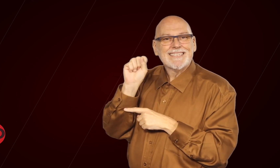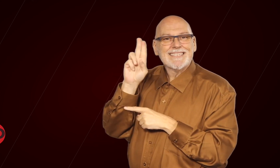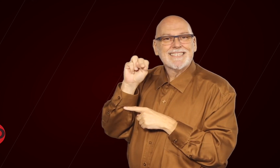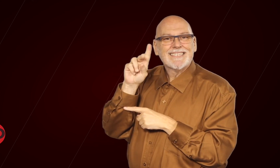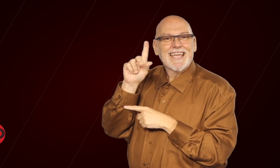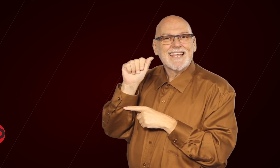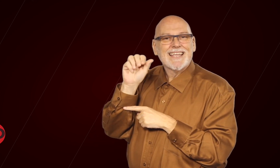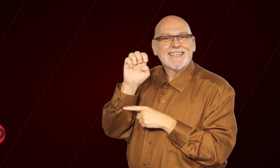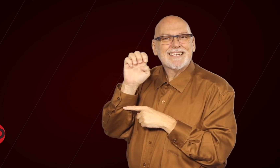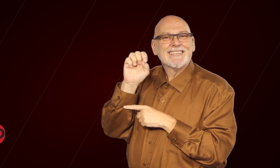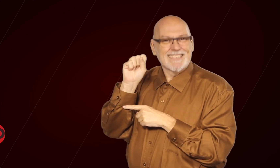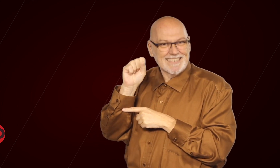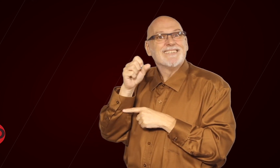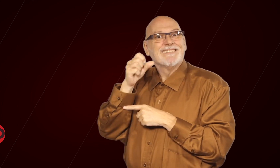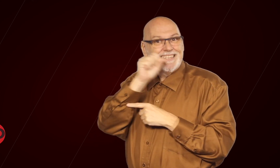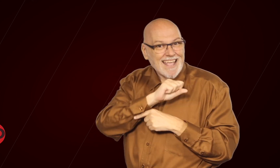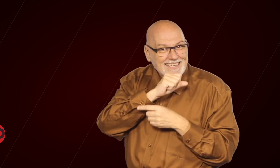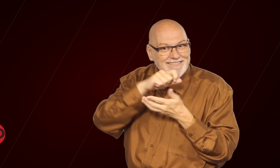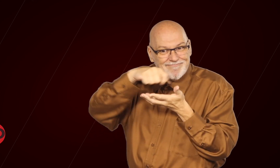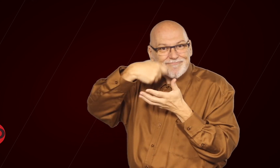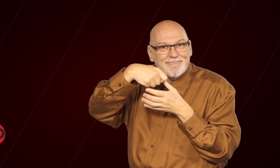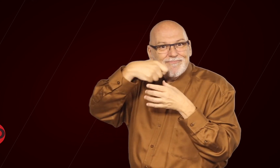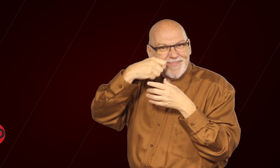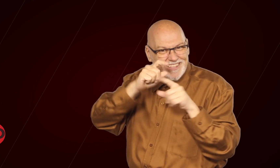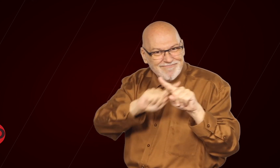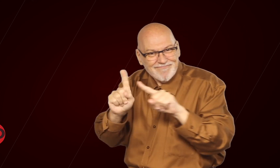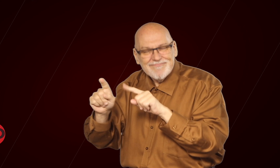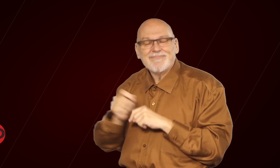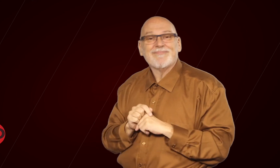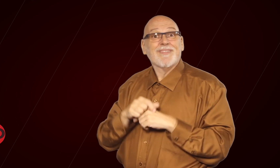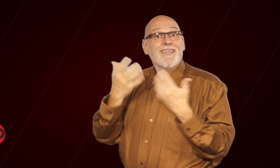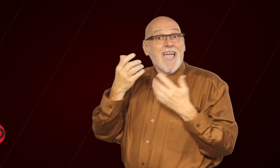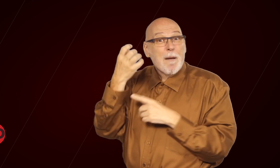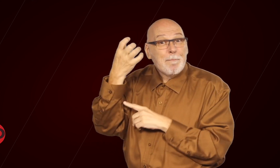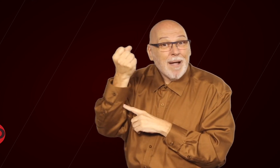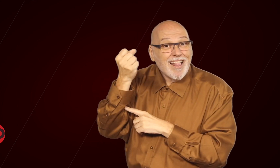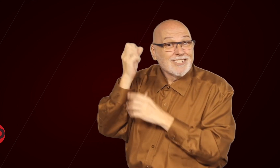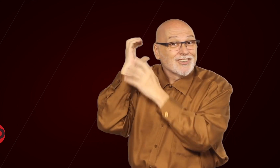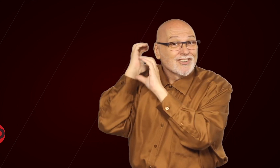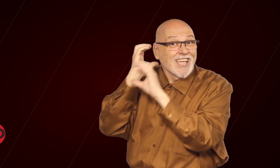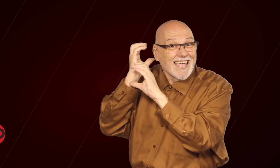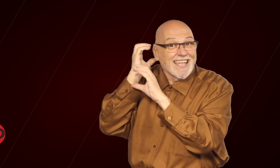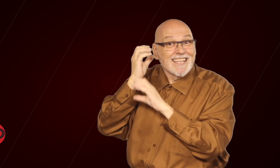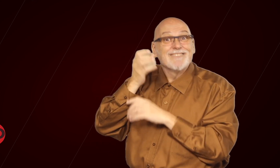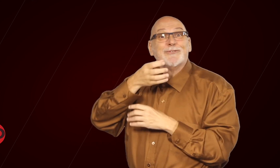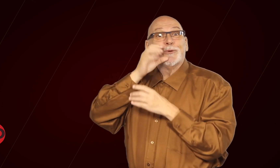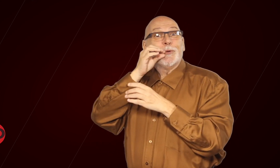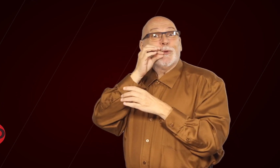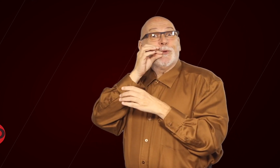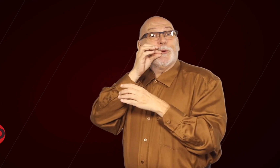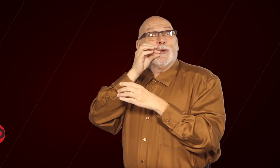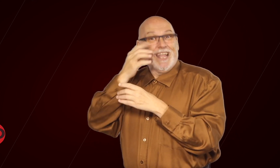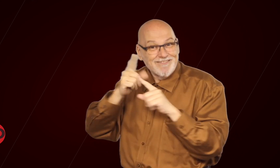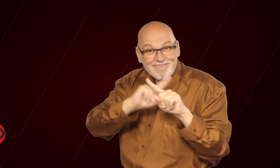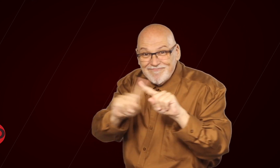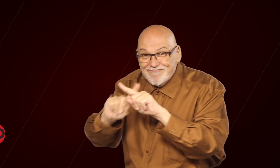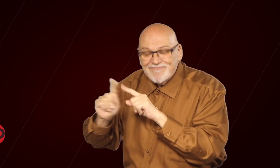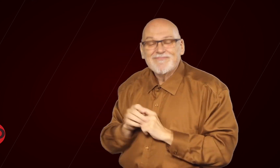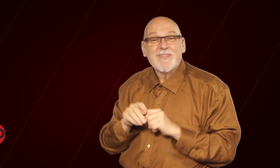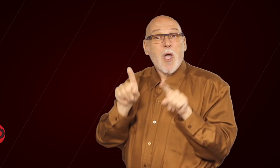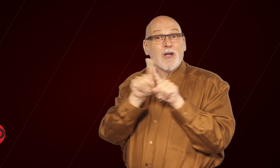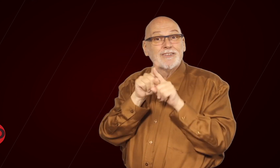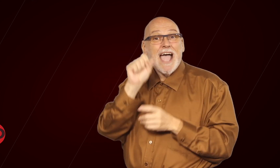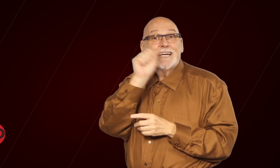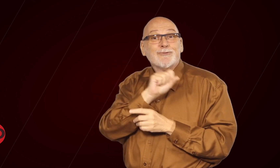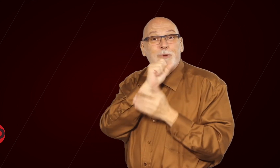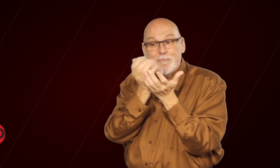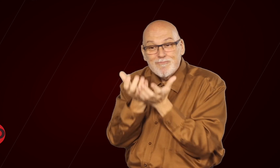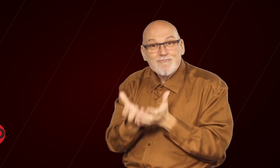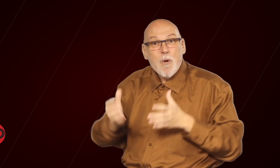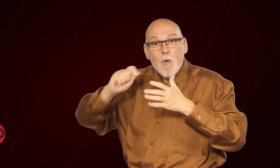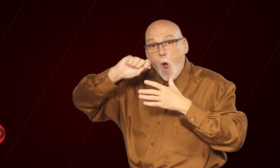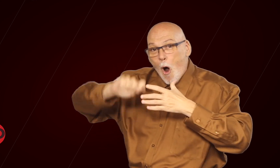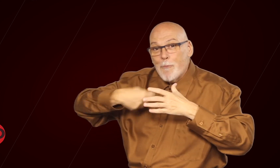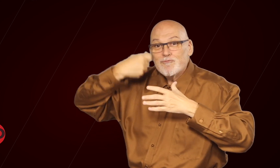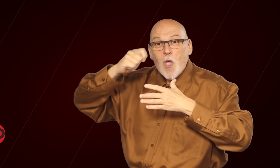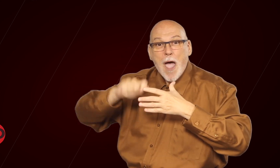of homemade ice cream and sundaes, milk shakes, and bowls of ice cream.